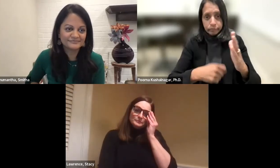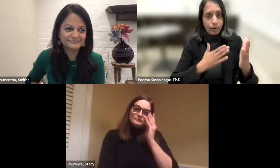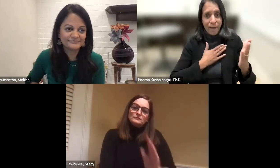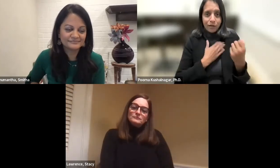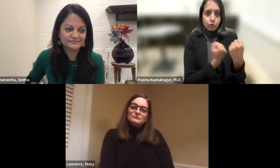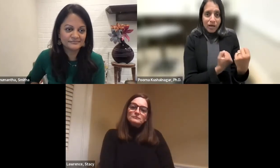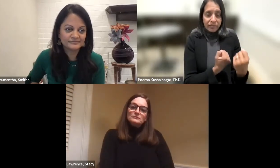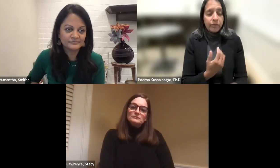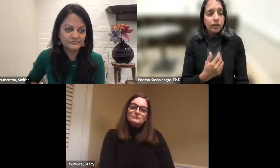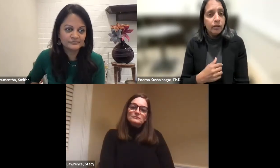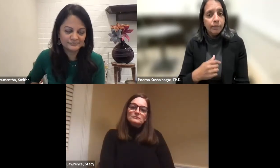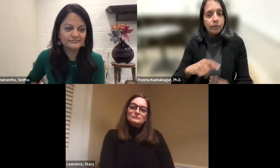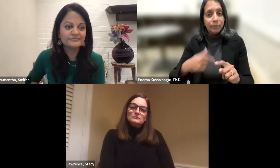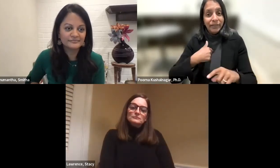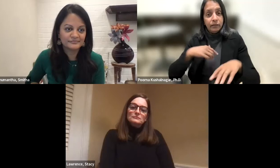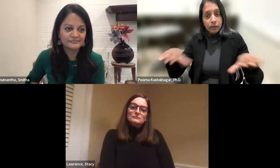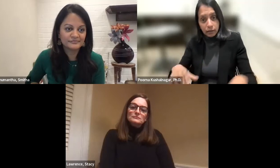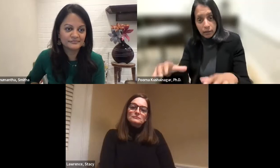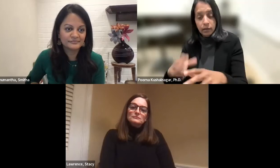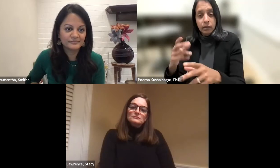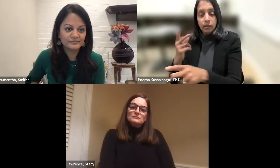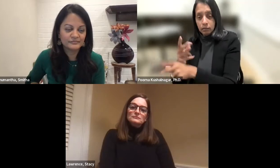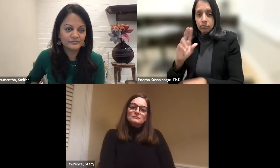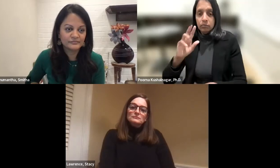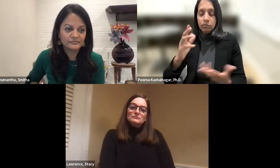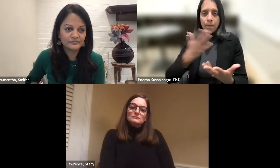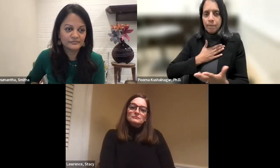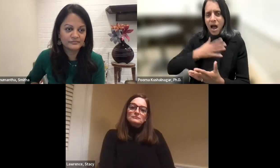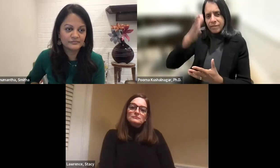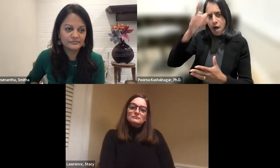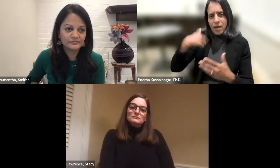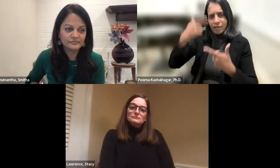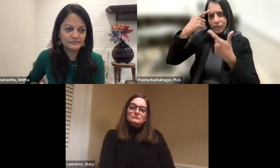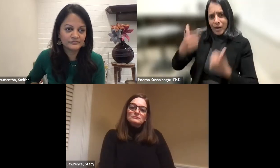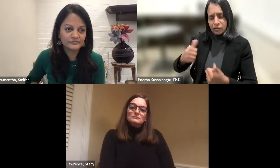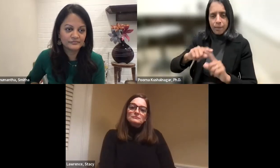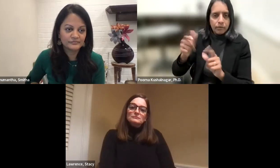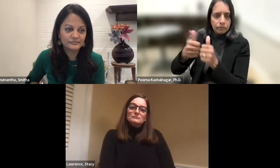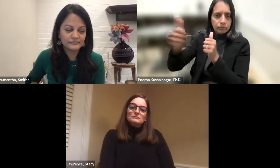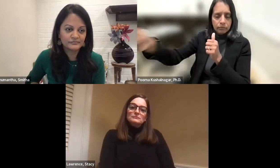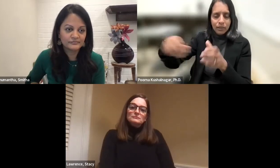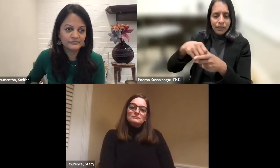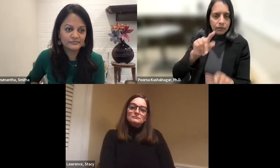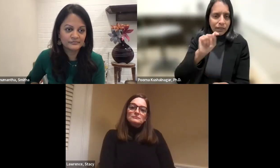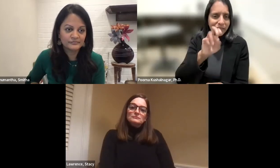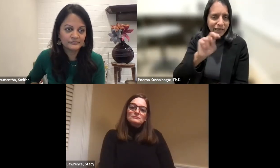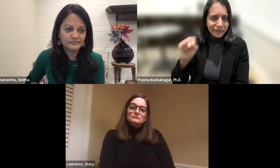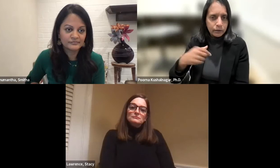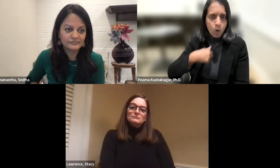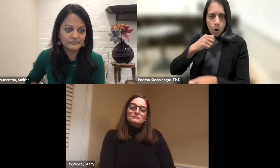I'm very comfortable with that. That's one of my strengths. In terms of, you know, my father had dementia,